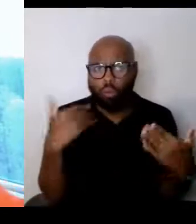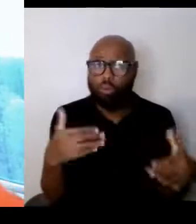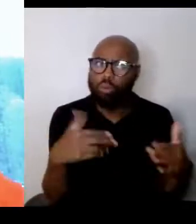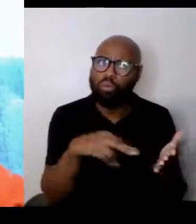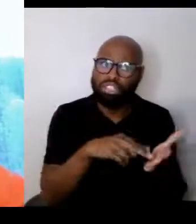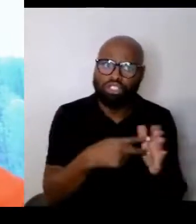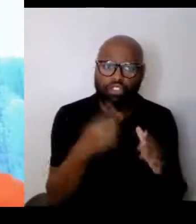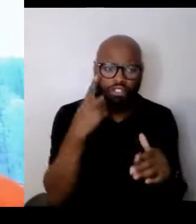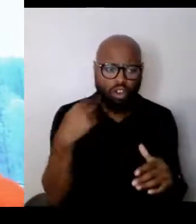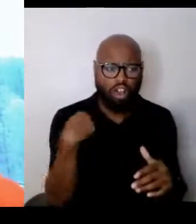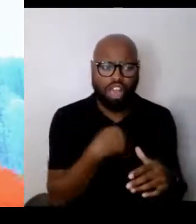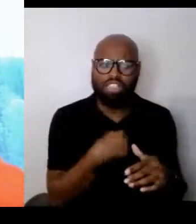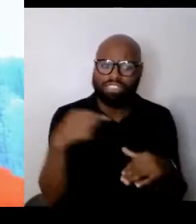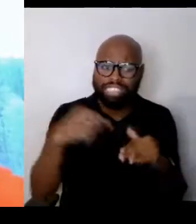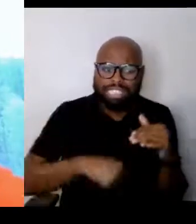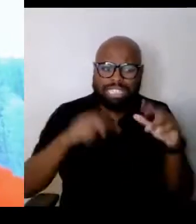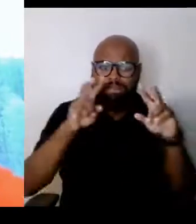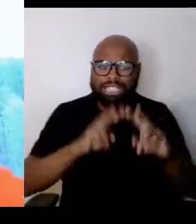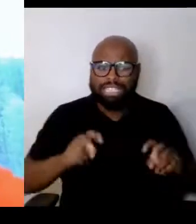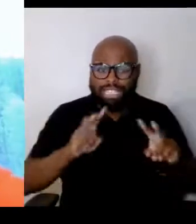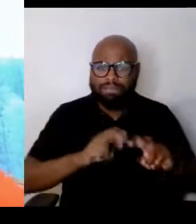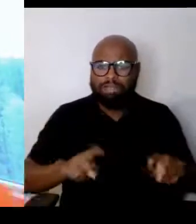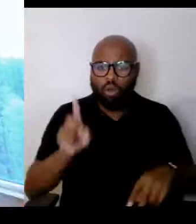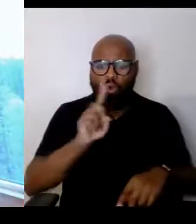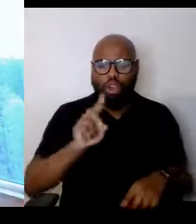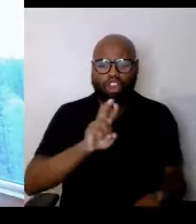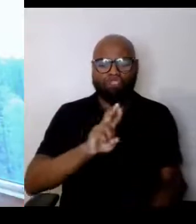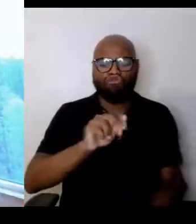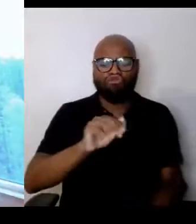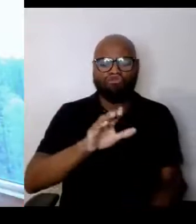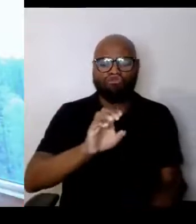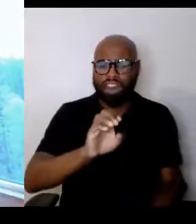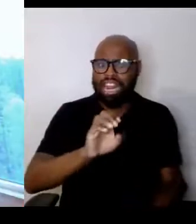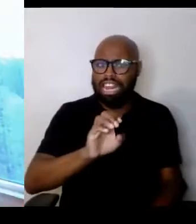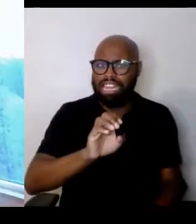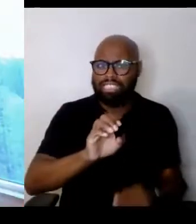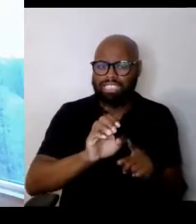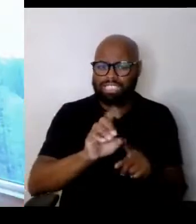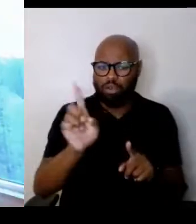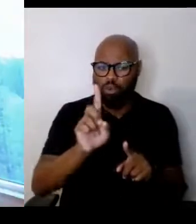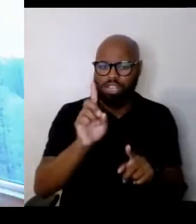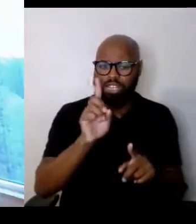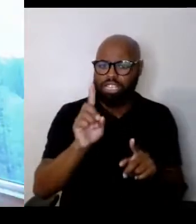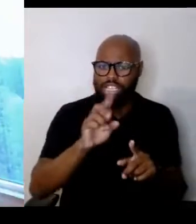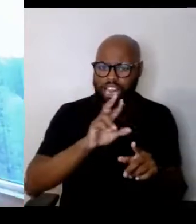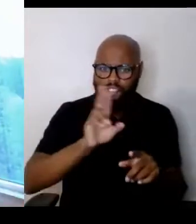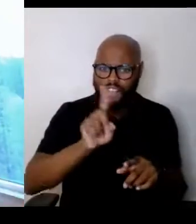of the role that race plays in this and the role that, within our own movement